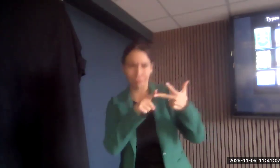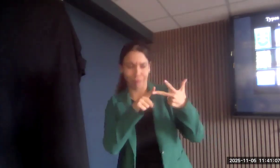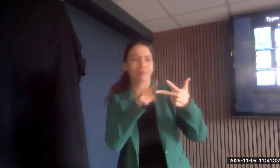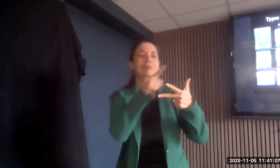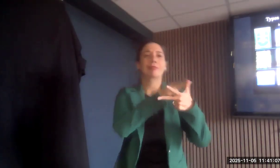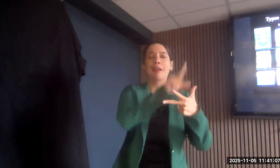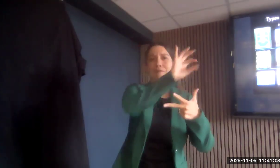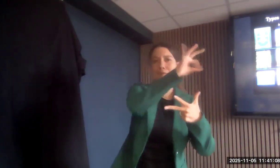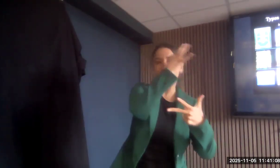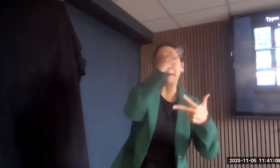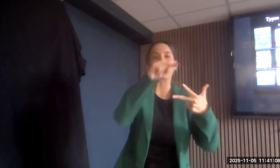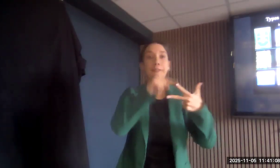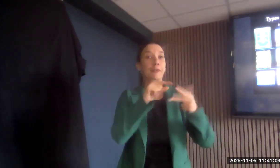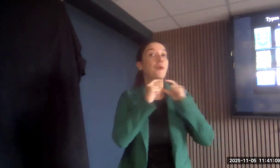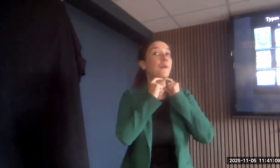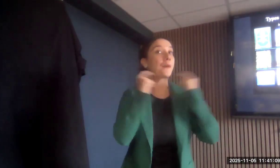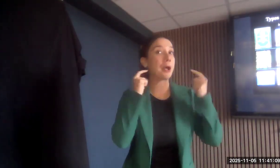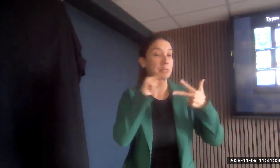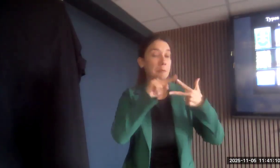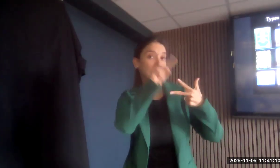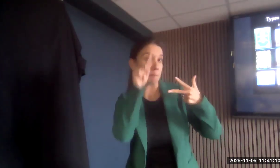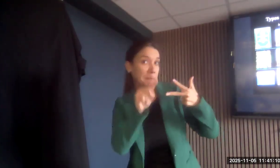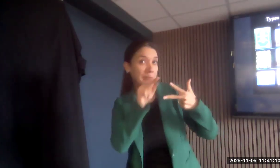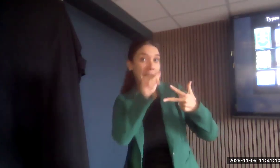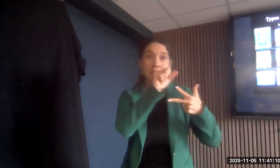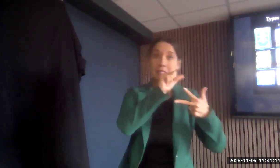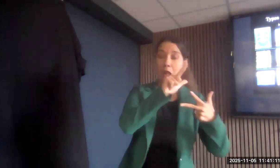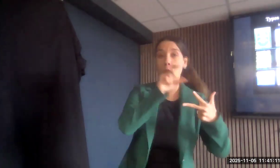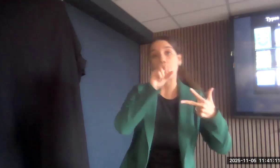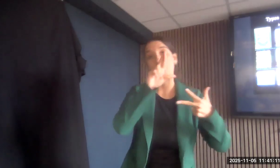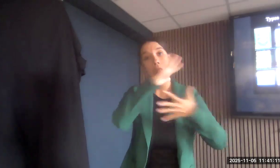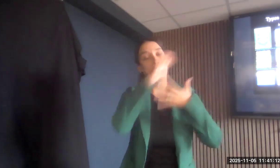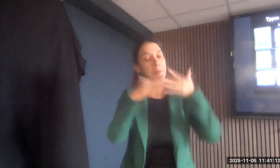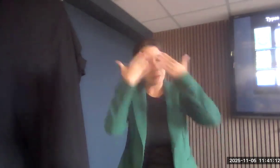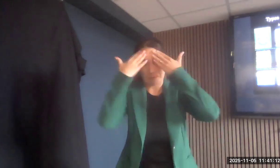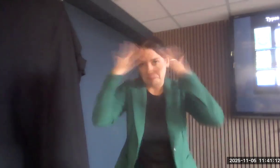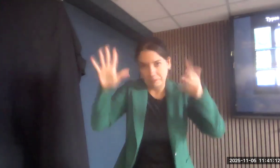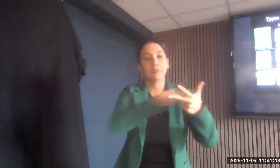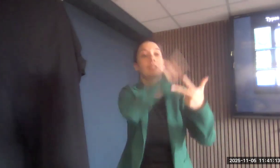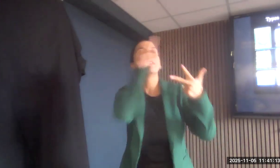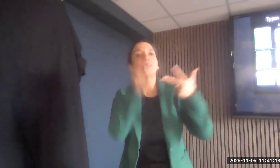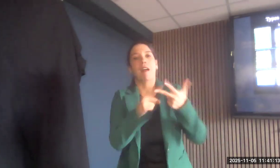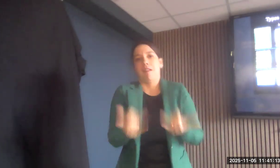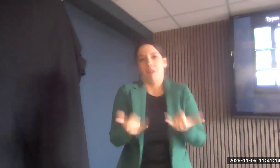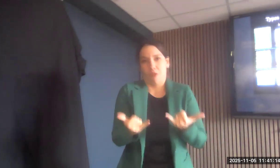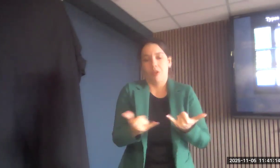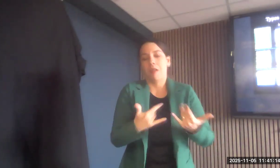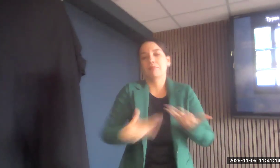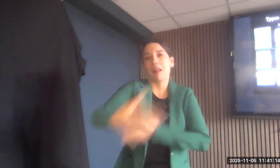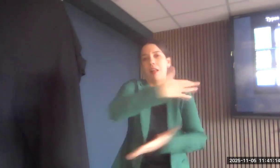So, in terms of change. We think about the first use of LSF, also the work of Oates.